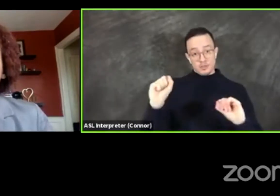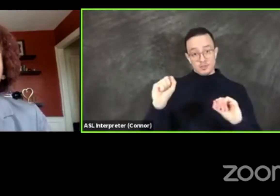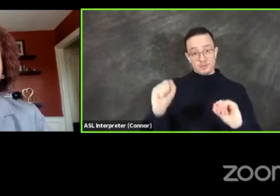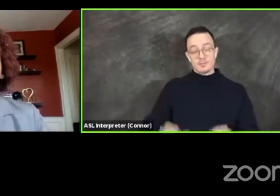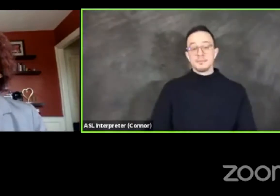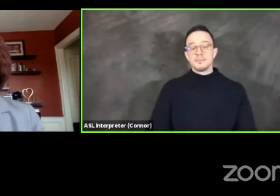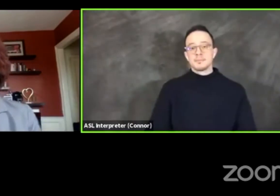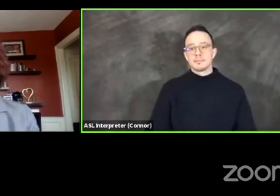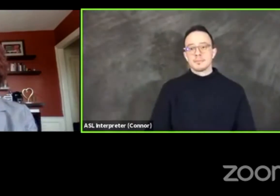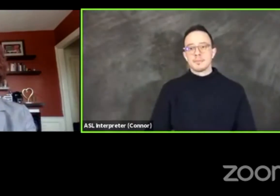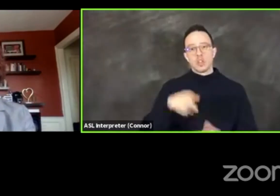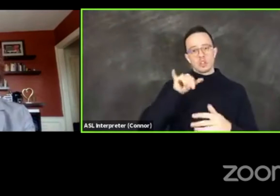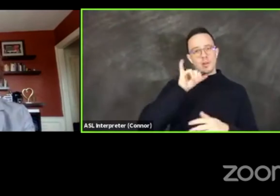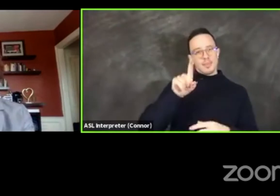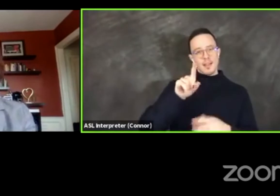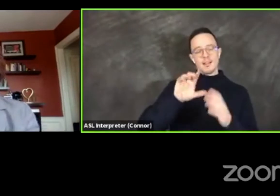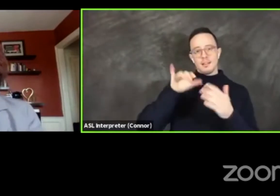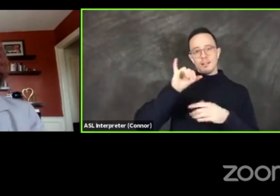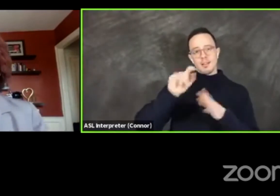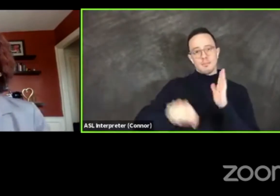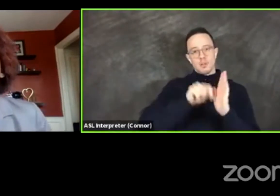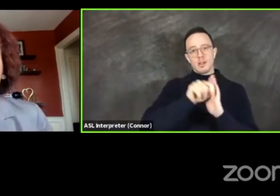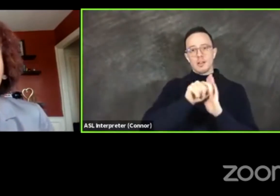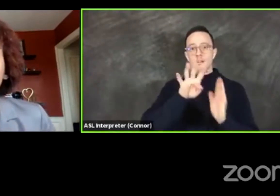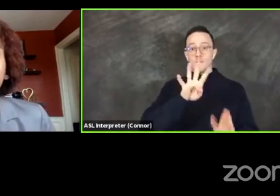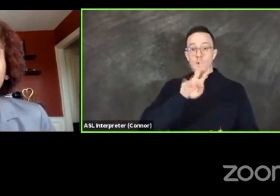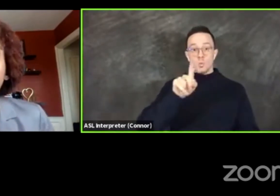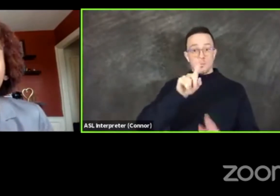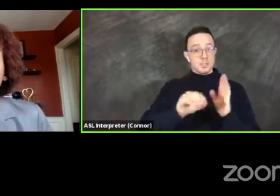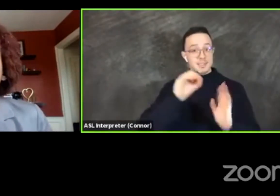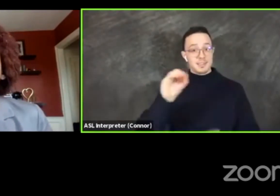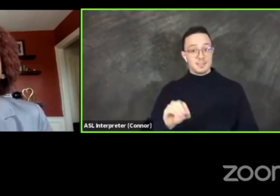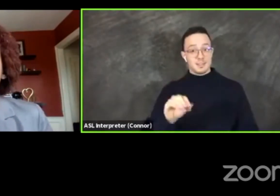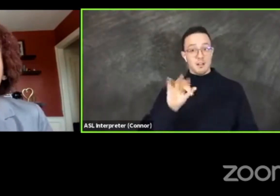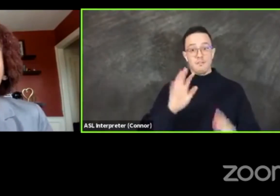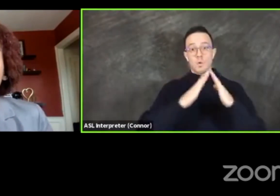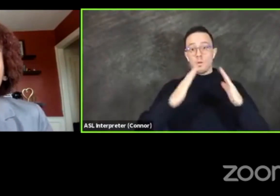HOUSEHOLDS HAD ENSLAVED AFRICANS. ONLY CHARLESTON, SOUTH CAROLINA, RIVALED NEW